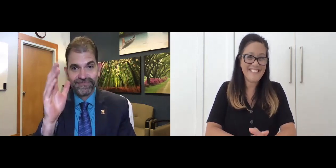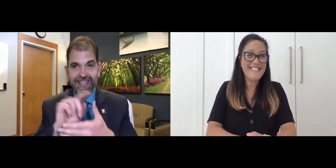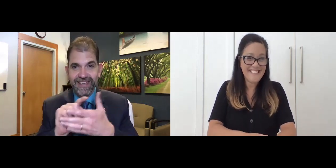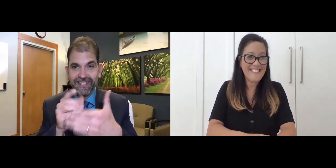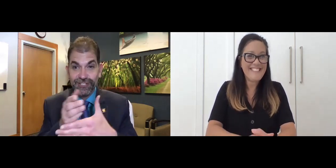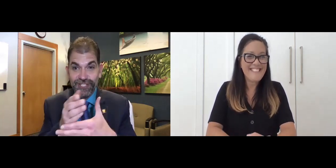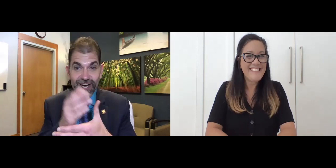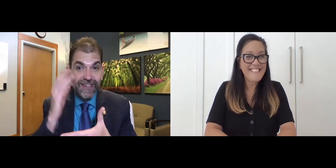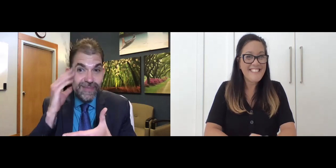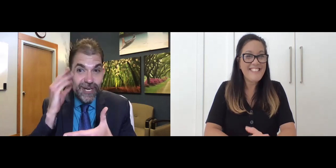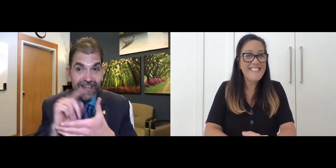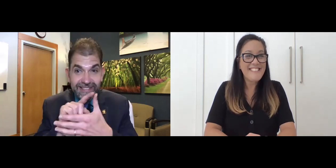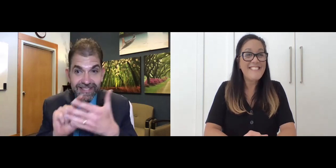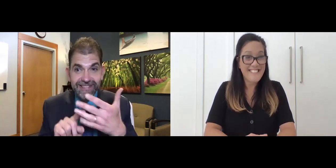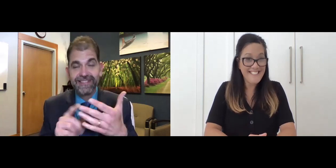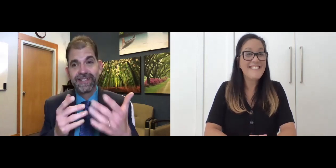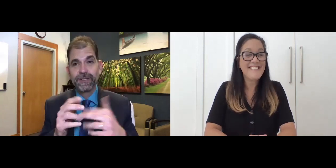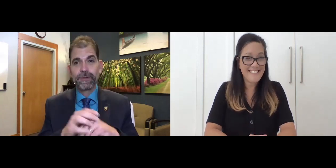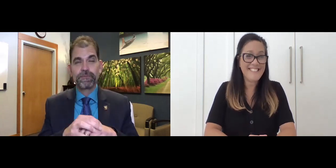Again, thank you so much for having me speak today